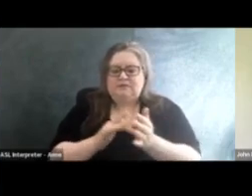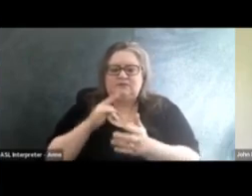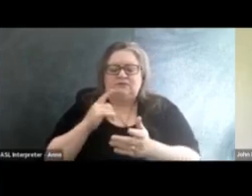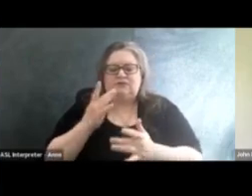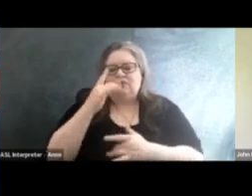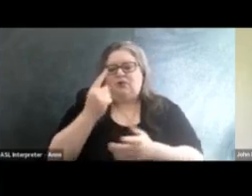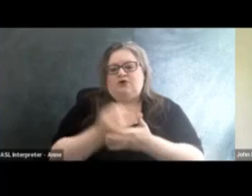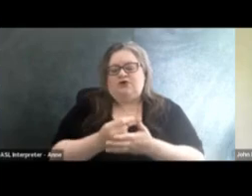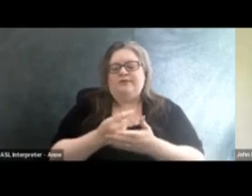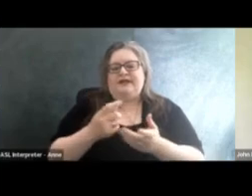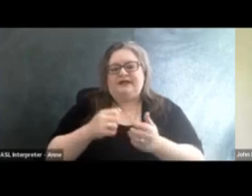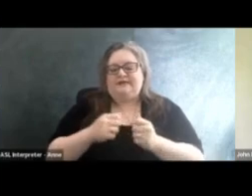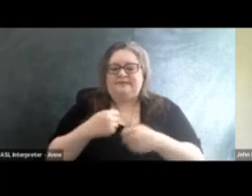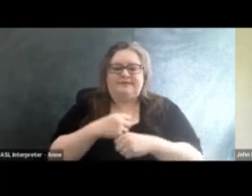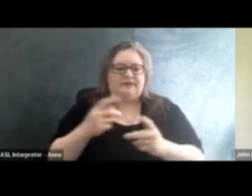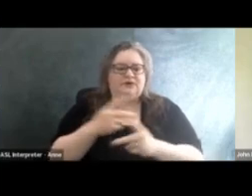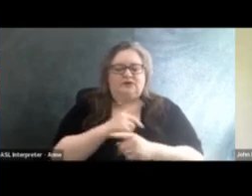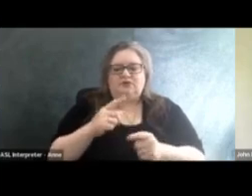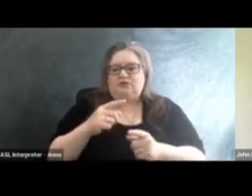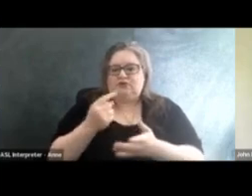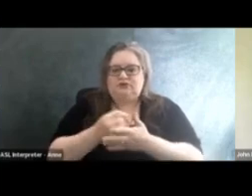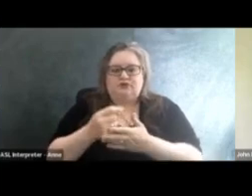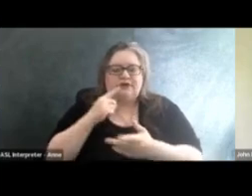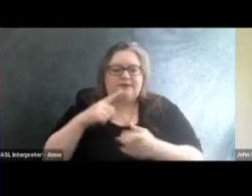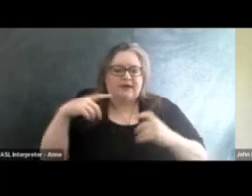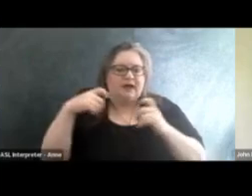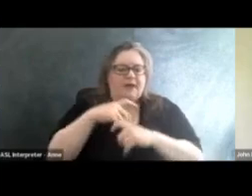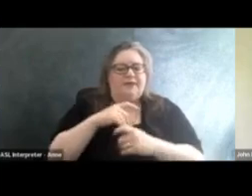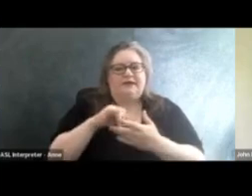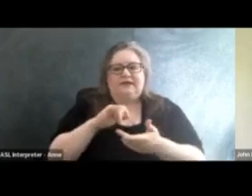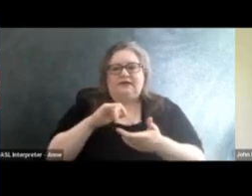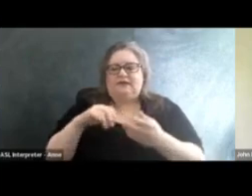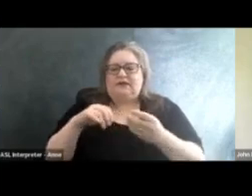barriers to care, complicates the clinical management and further limits treatment